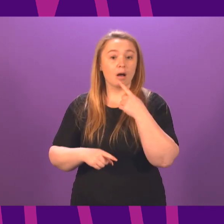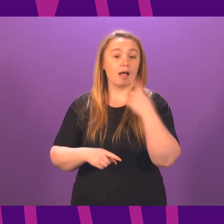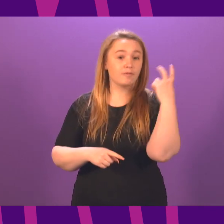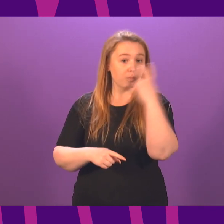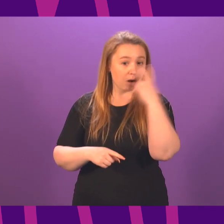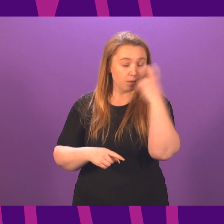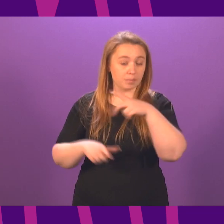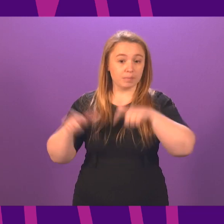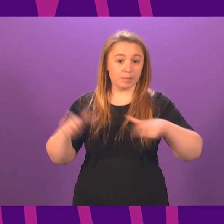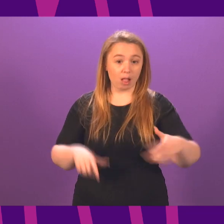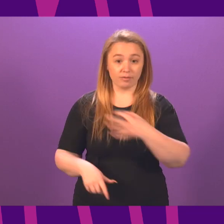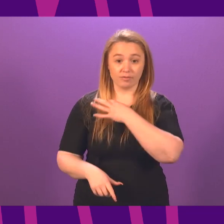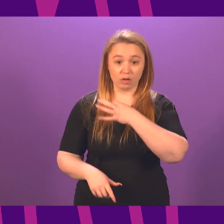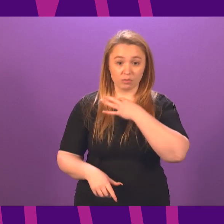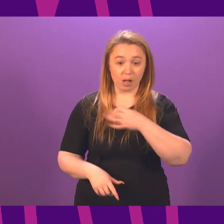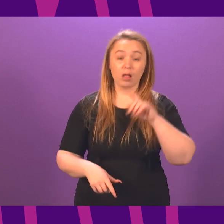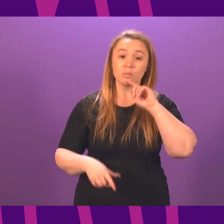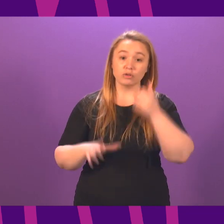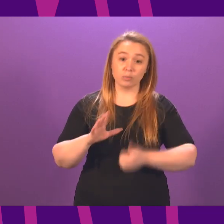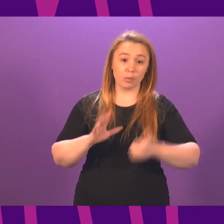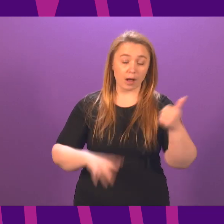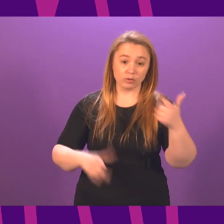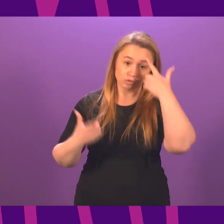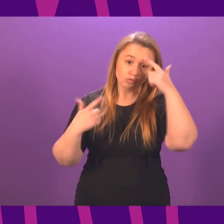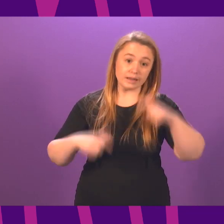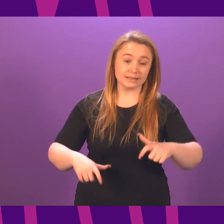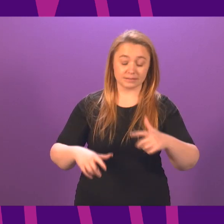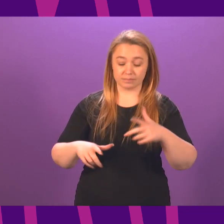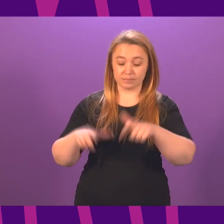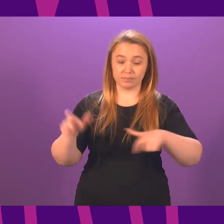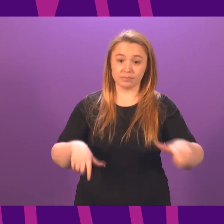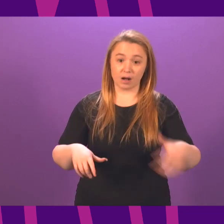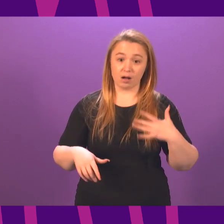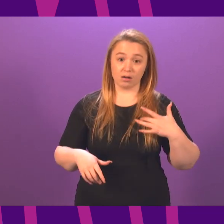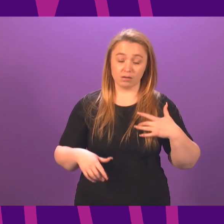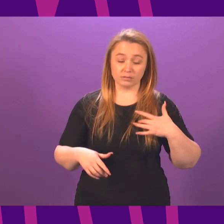There is obviously real concern among the residents and their families. What discussions